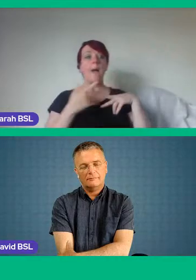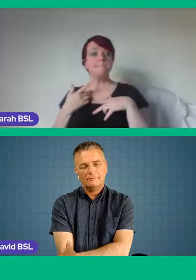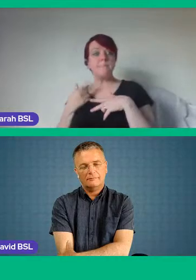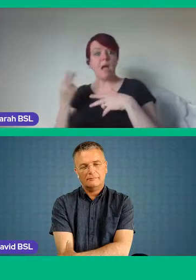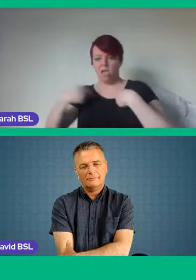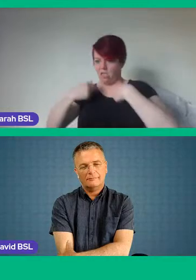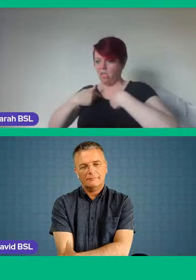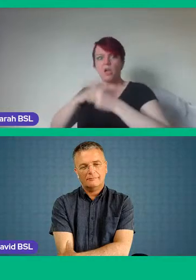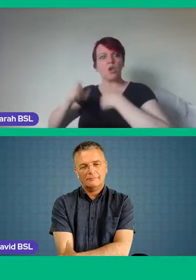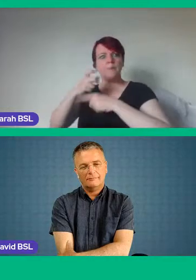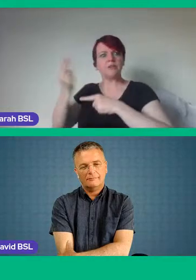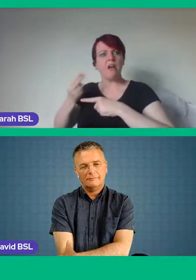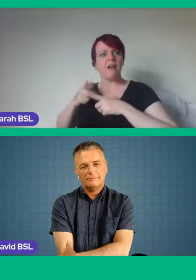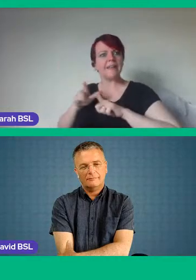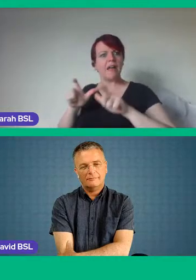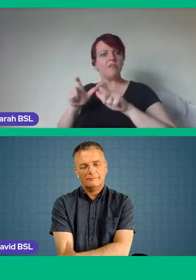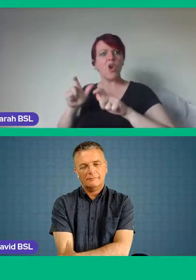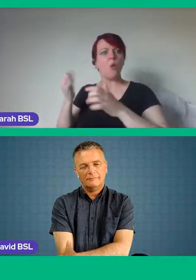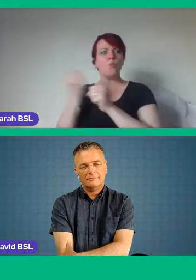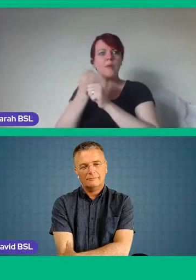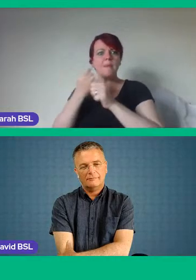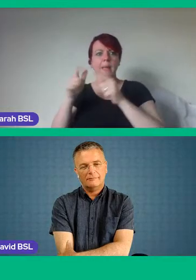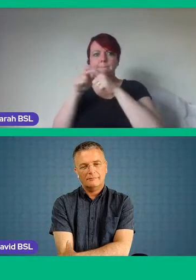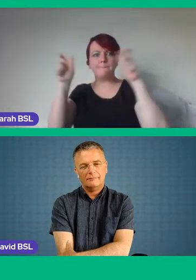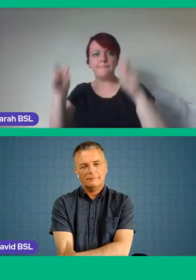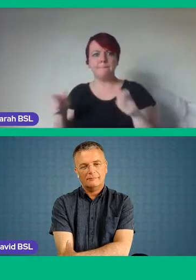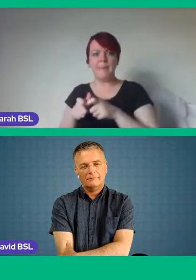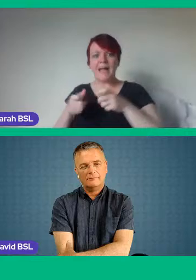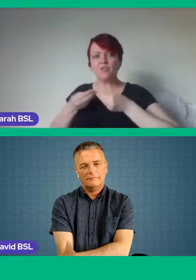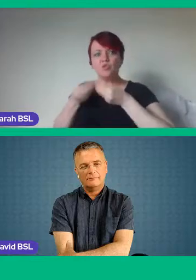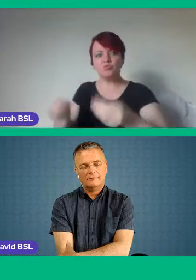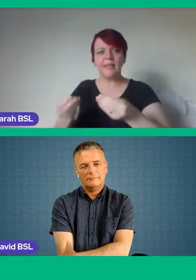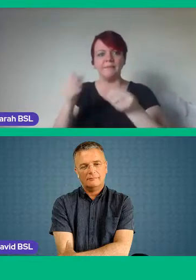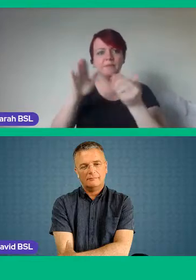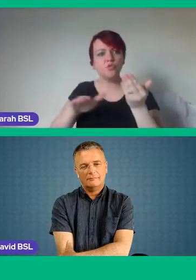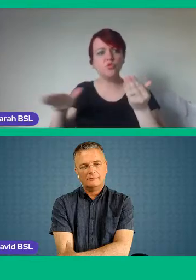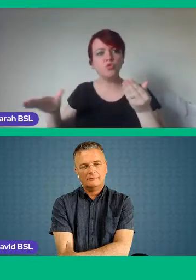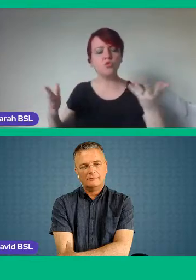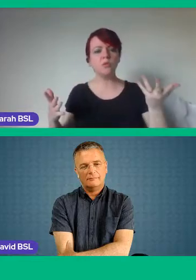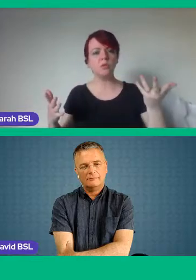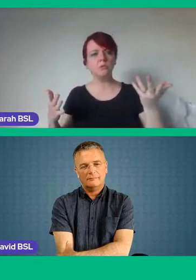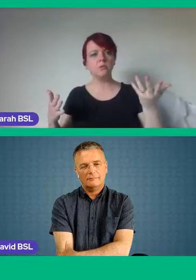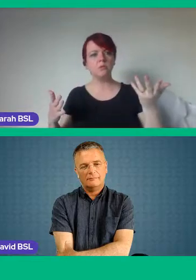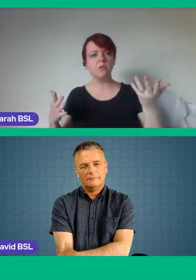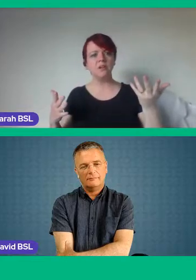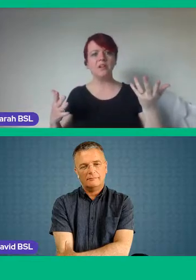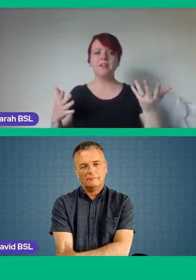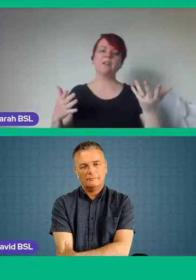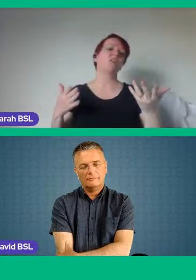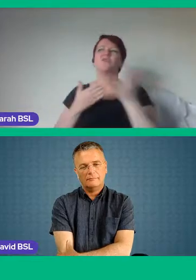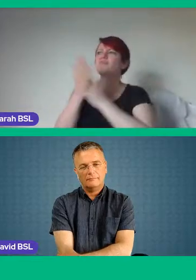carried on! Maybe that is proof that community artists matter just as much and that we should be given